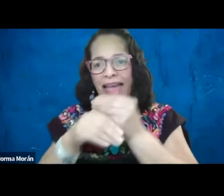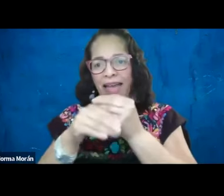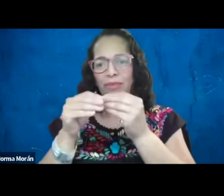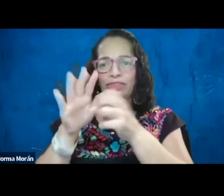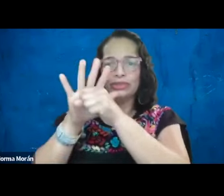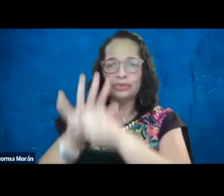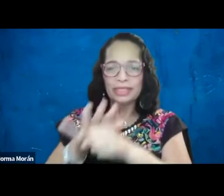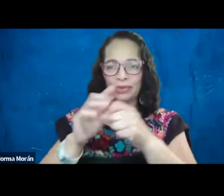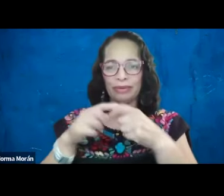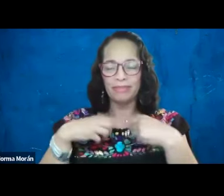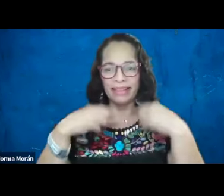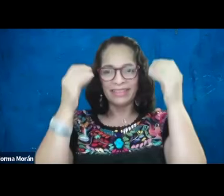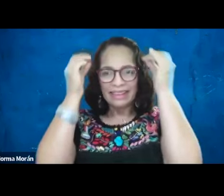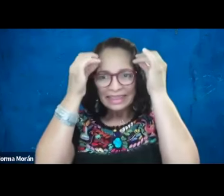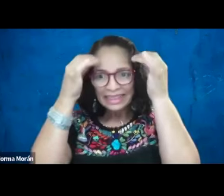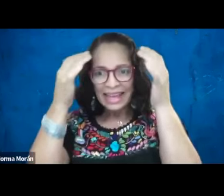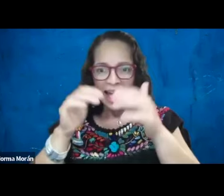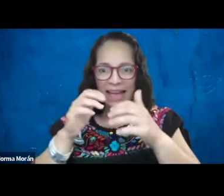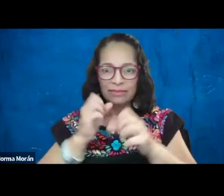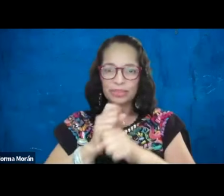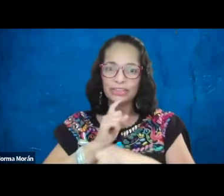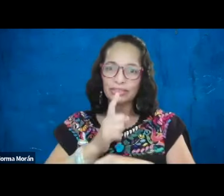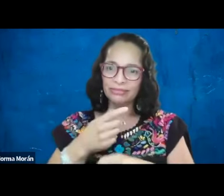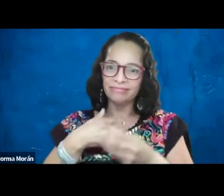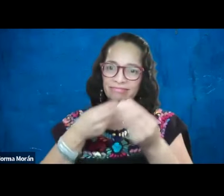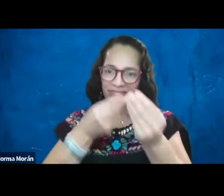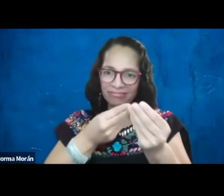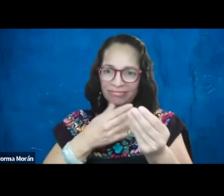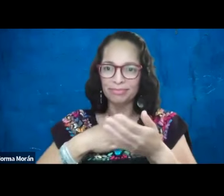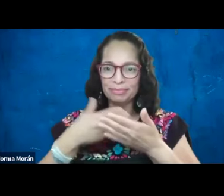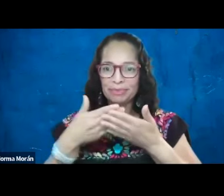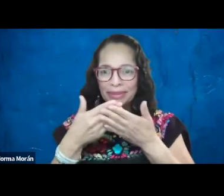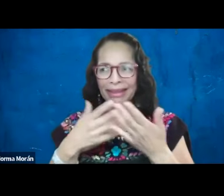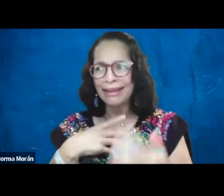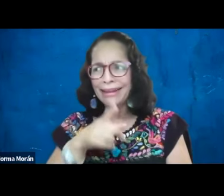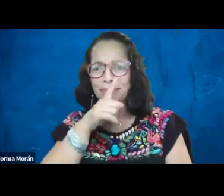a medical staff telling me these things. And that was adding stress and adding more